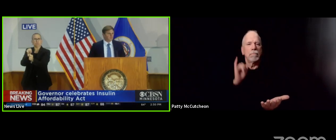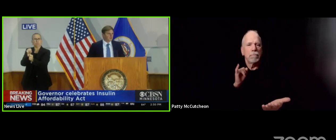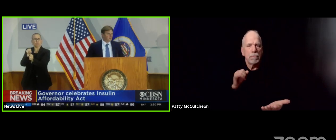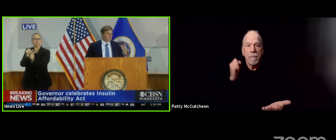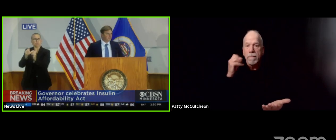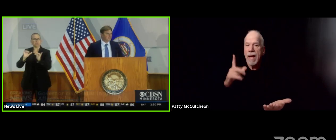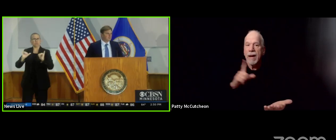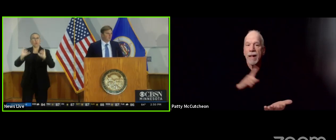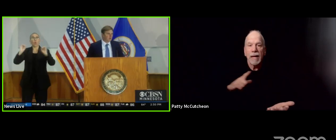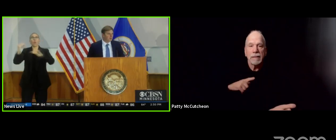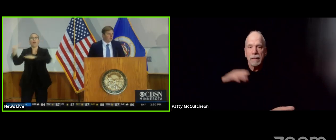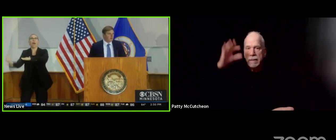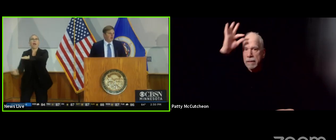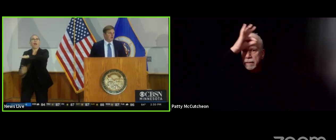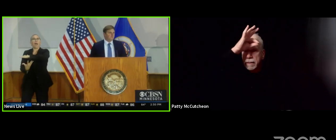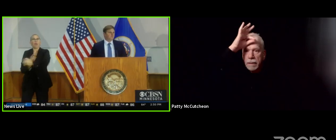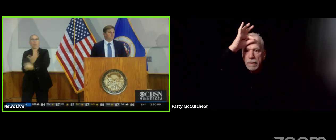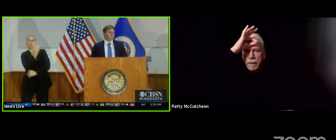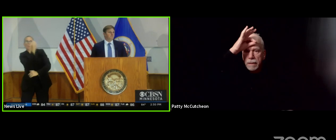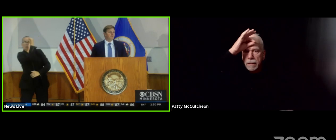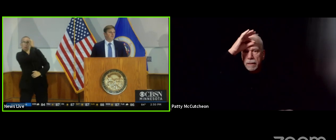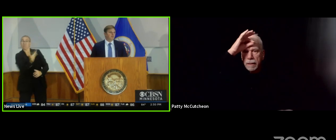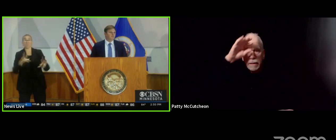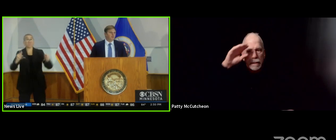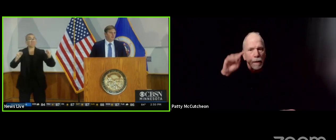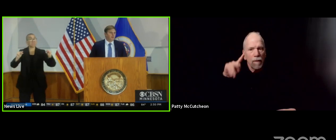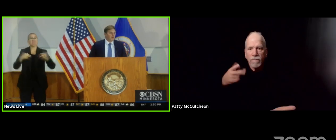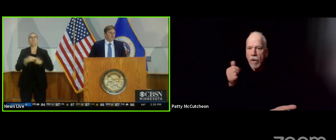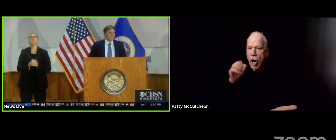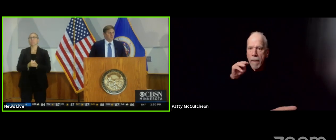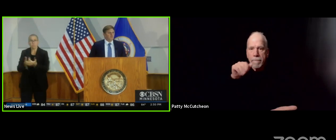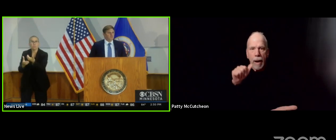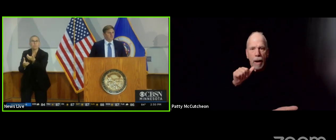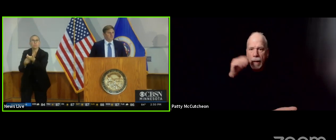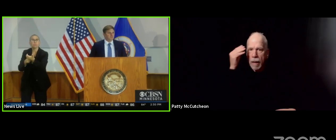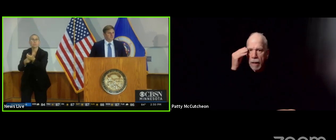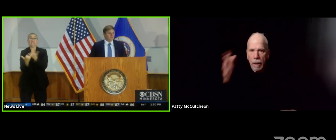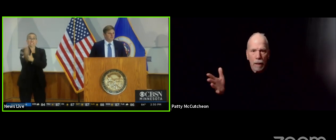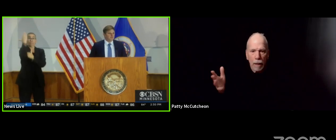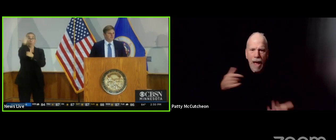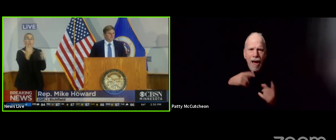WITH SENATOR JENSEN THIS MORNING. YOU KNOW, I DON'T KNOW IF THERE'S -- THERE